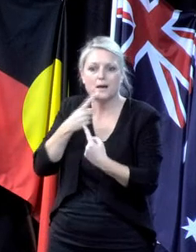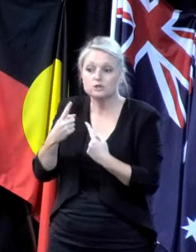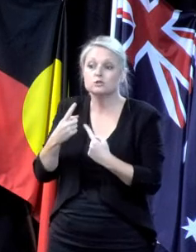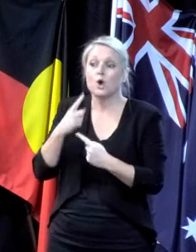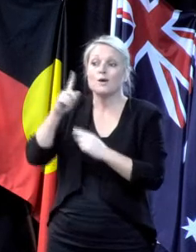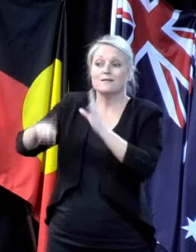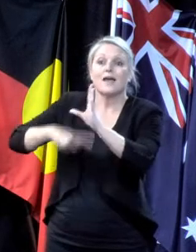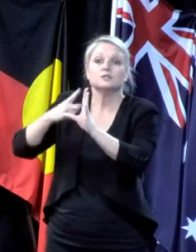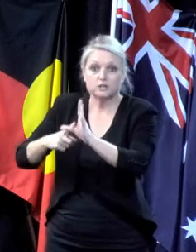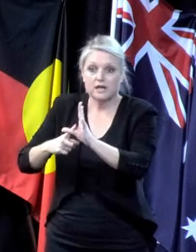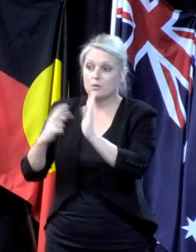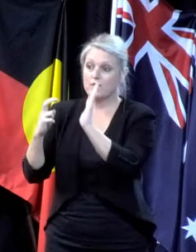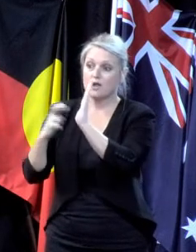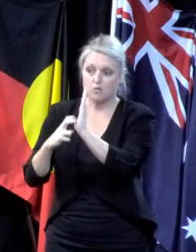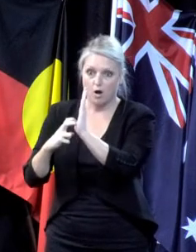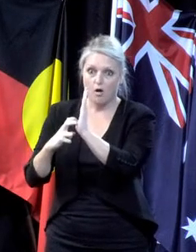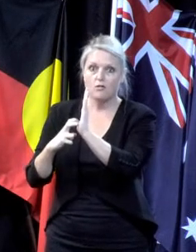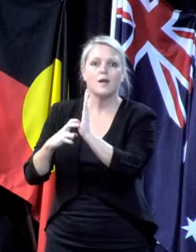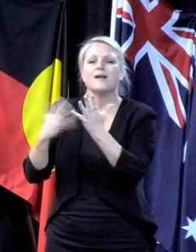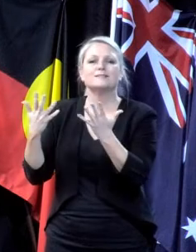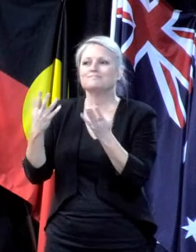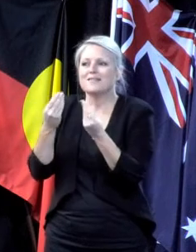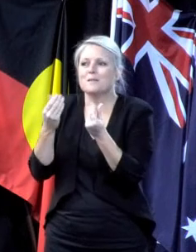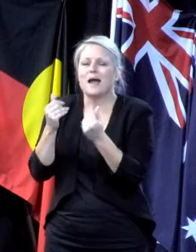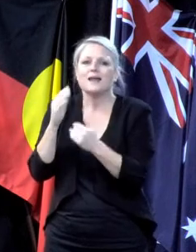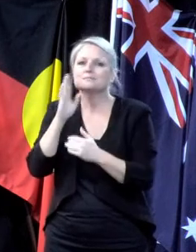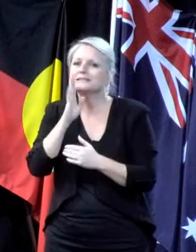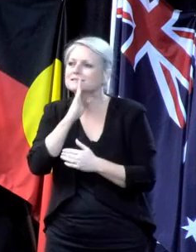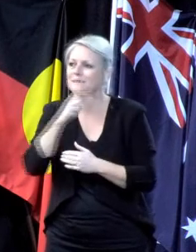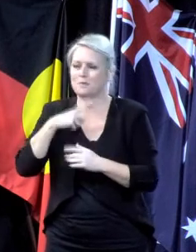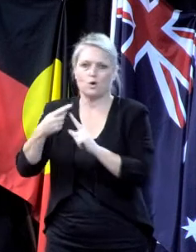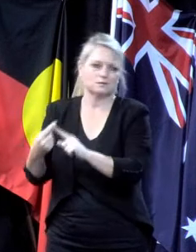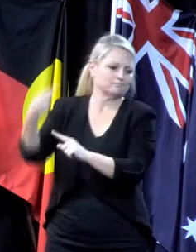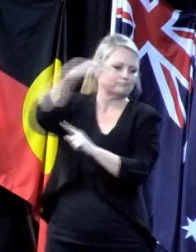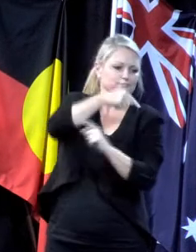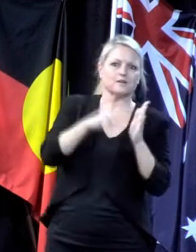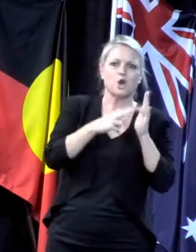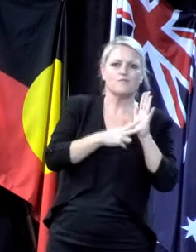some of that allocation has already been decided without them being included in that, which then results in us